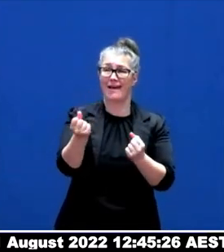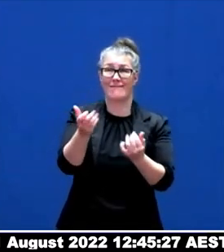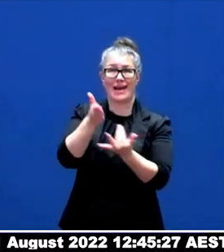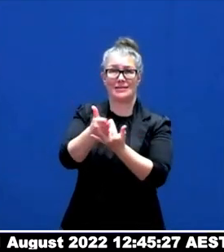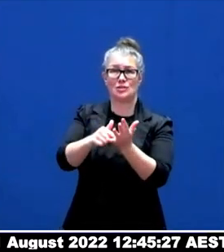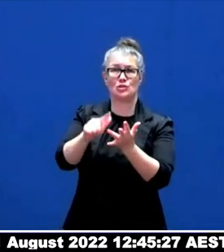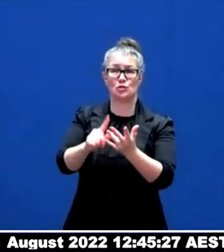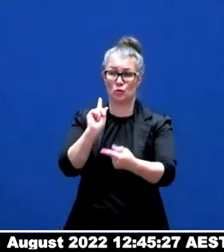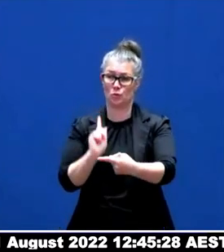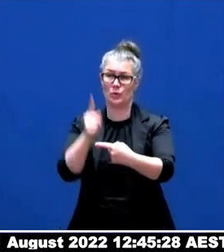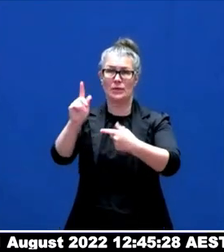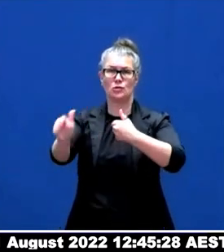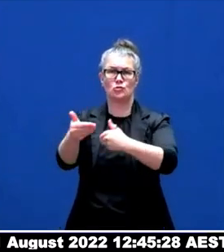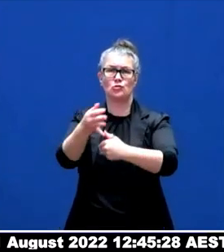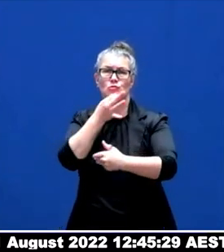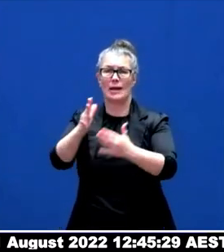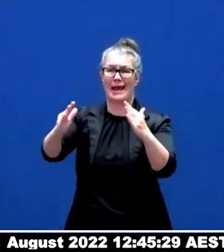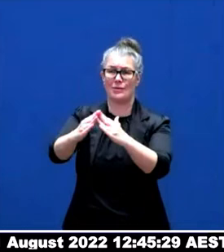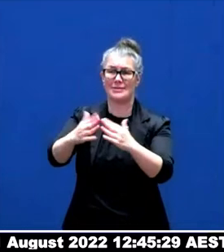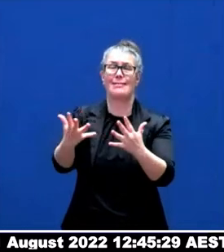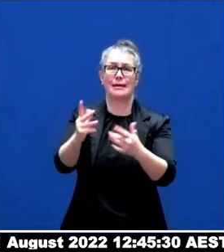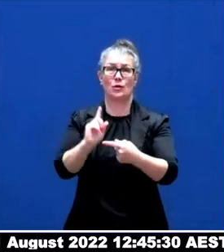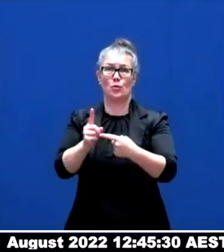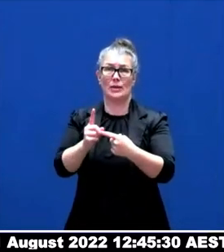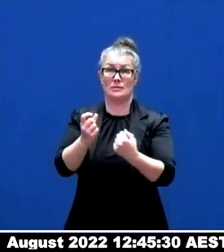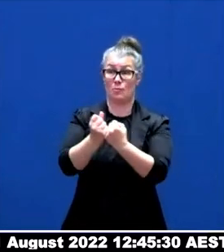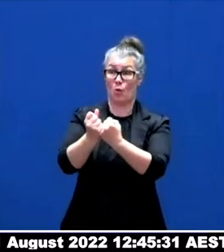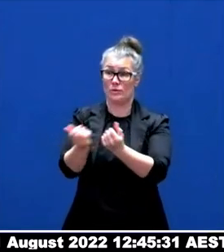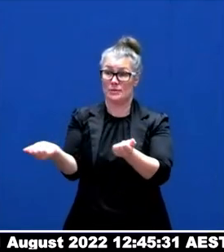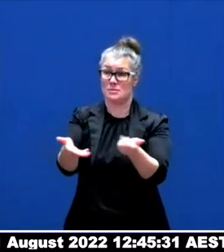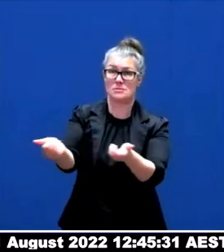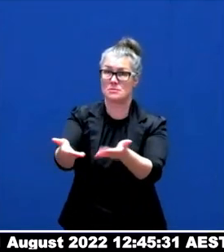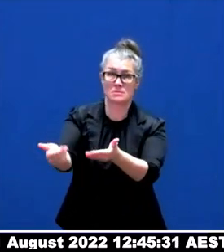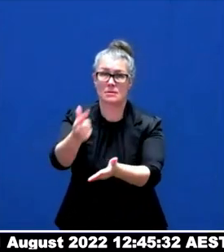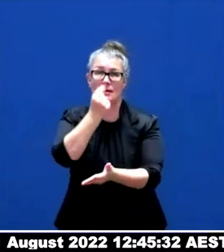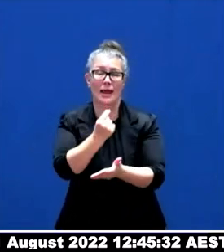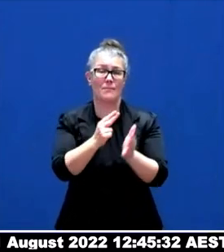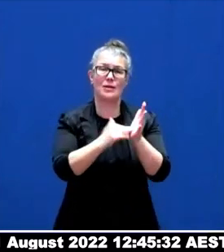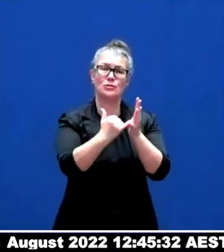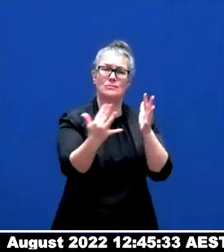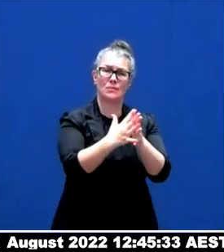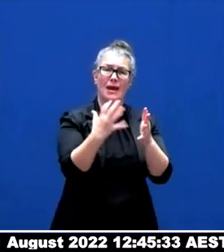and then wraparound support were put in place, and in New South Wales we've got some good examples of that in place.